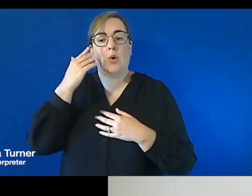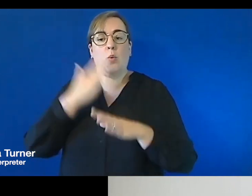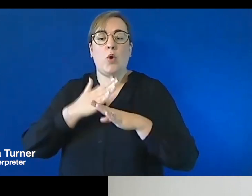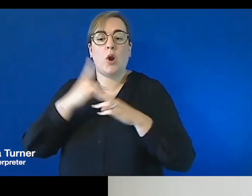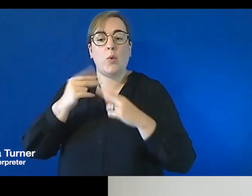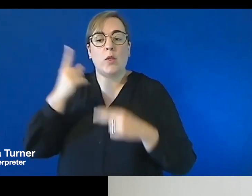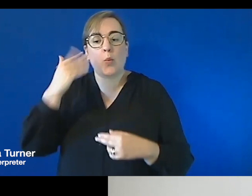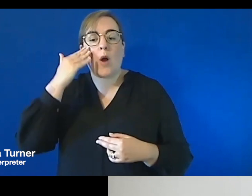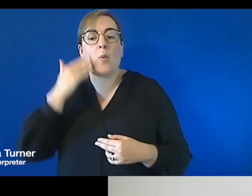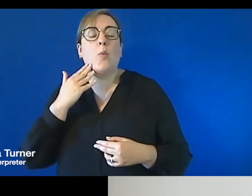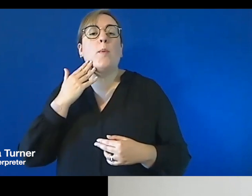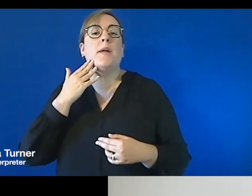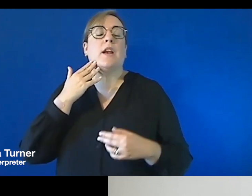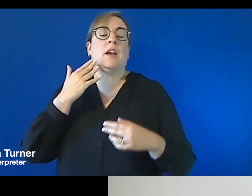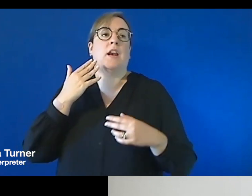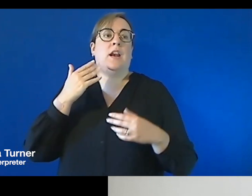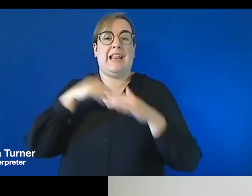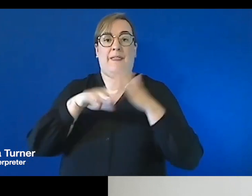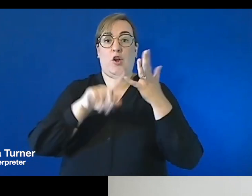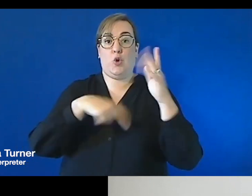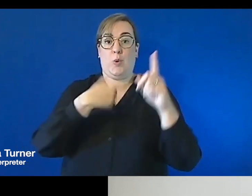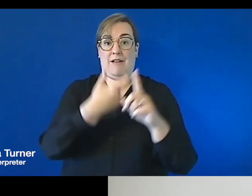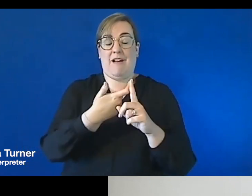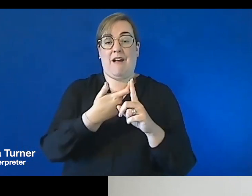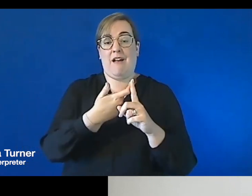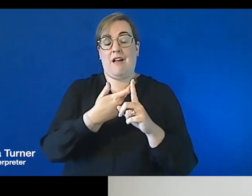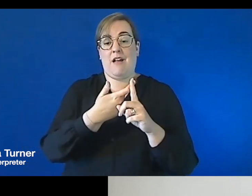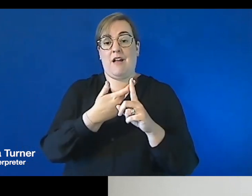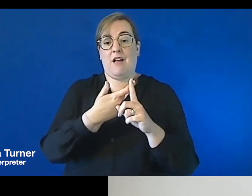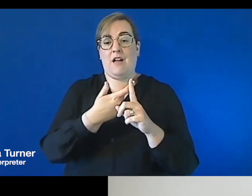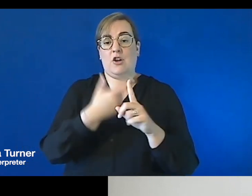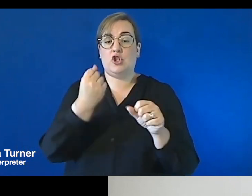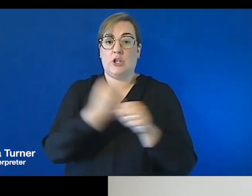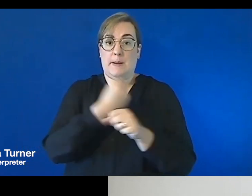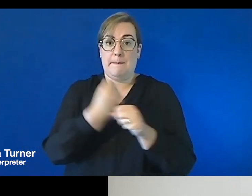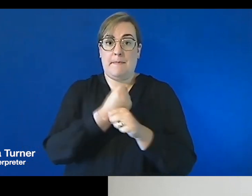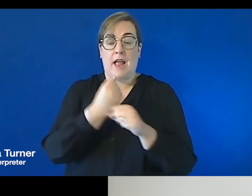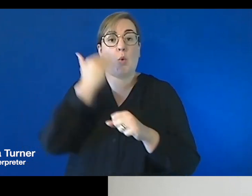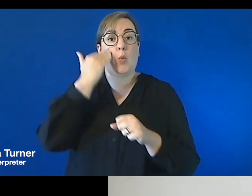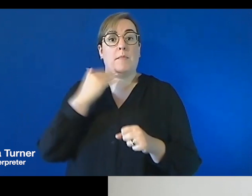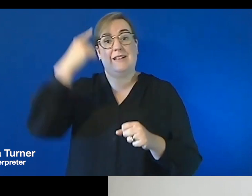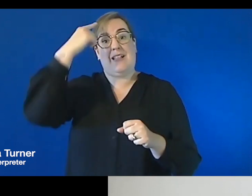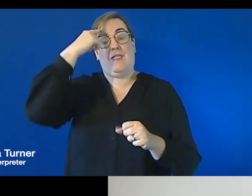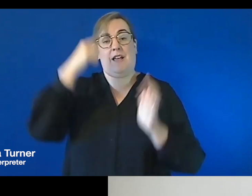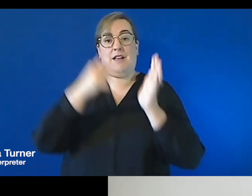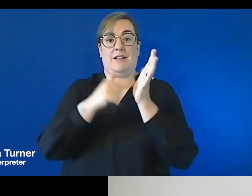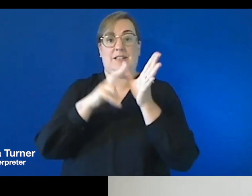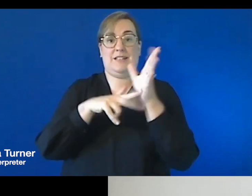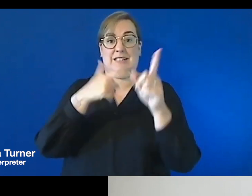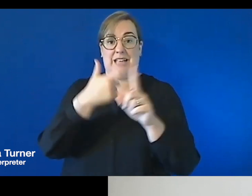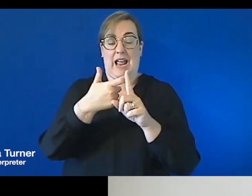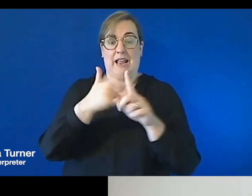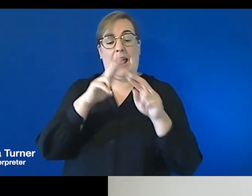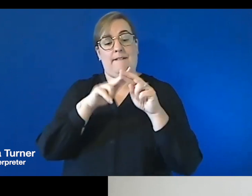UK, she created, of, she creates women think tank and fem peak platforms focus on women in